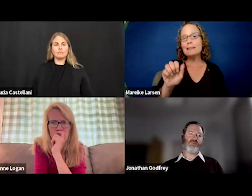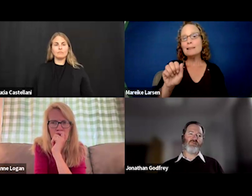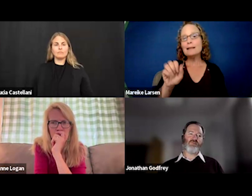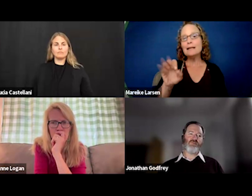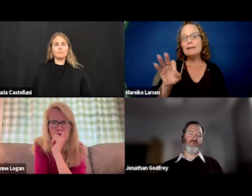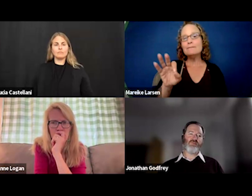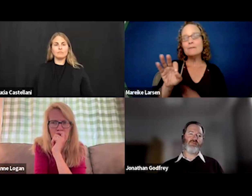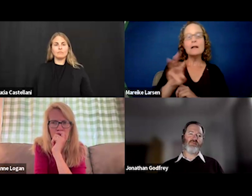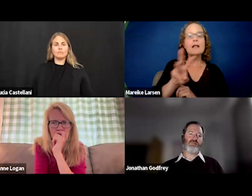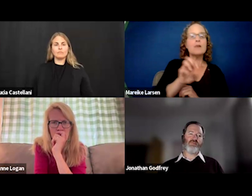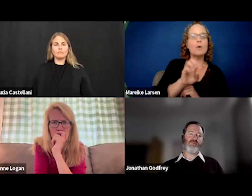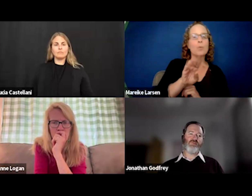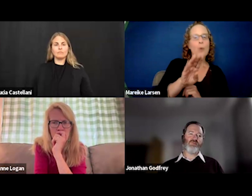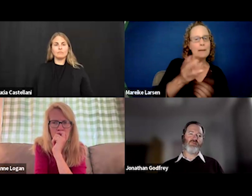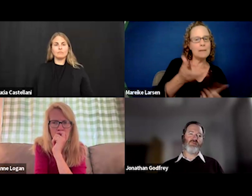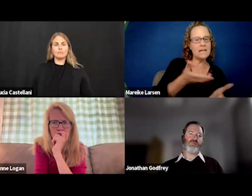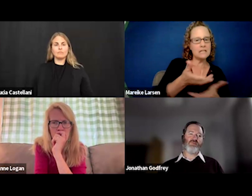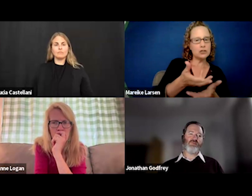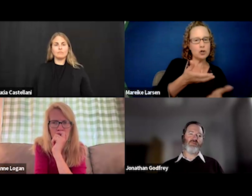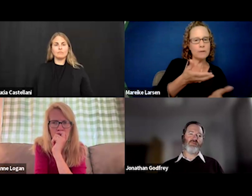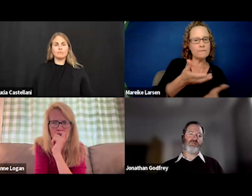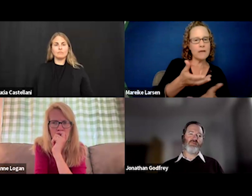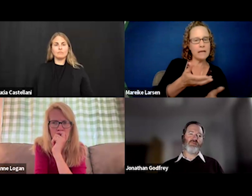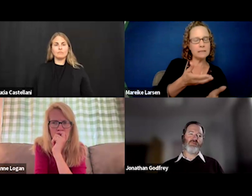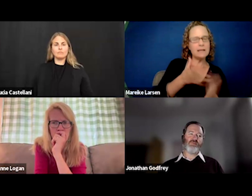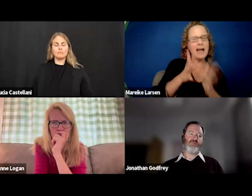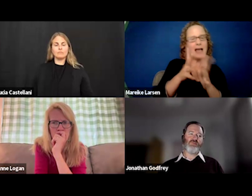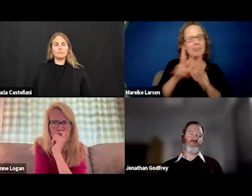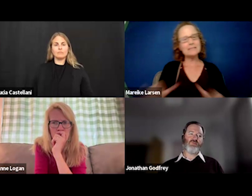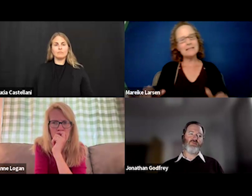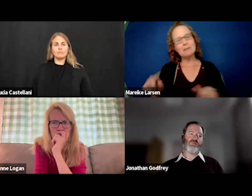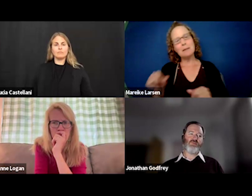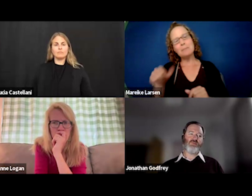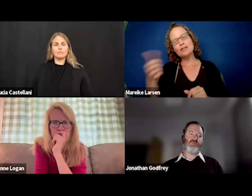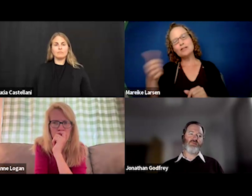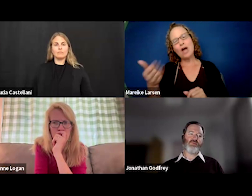At the same time, there is, to my knowledge,